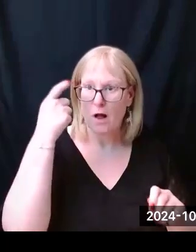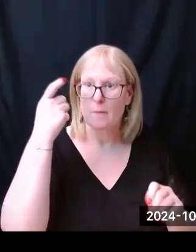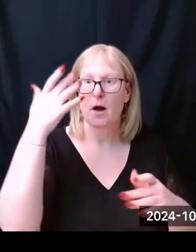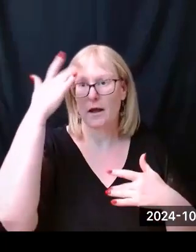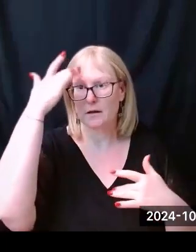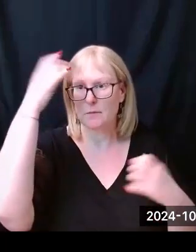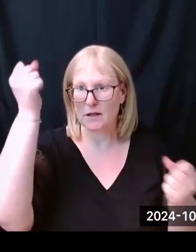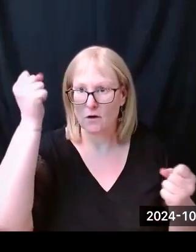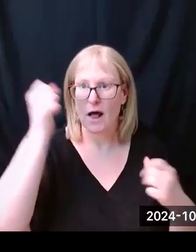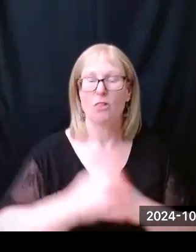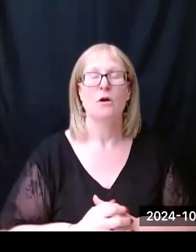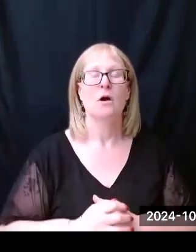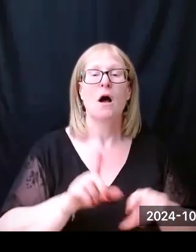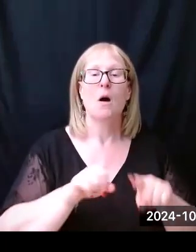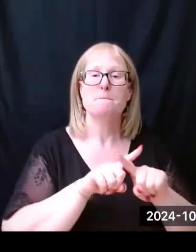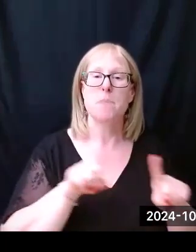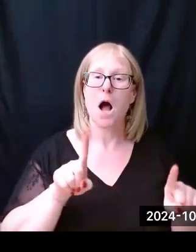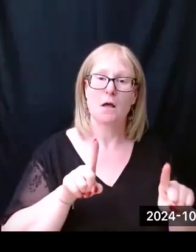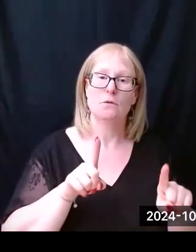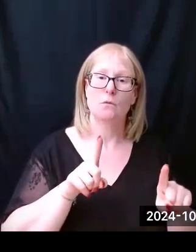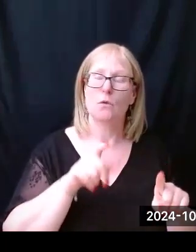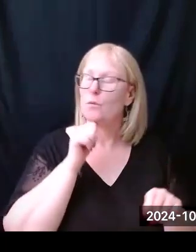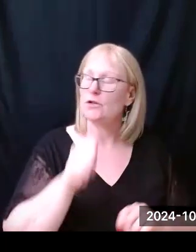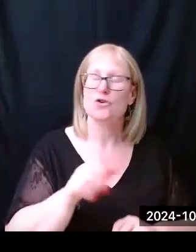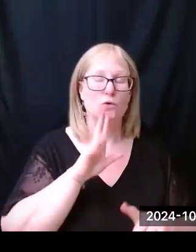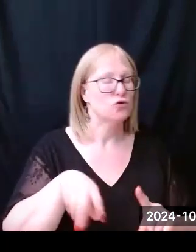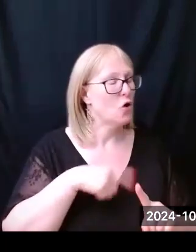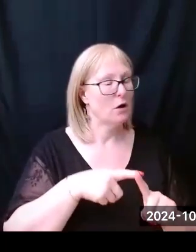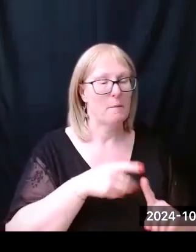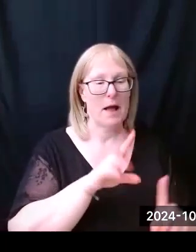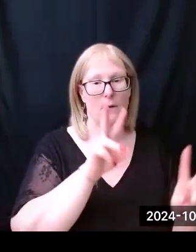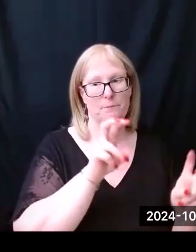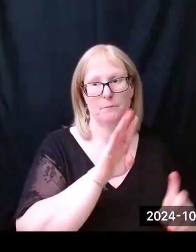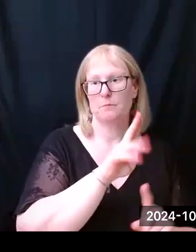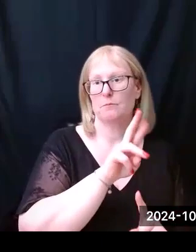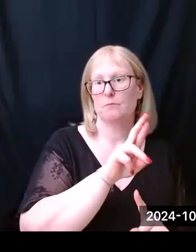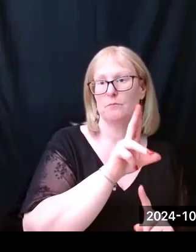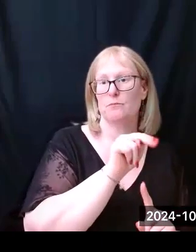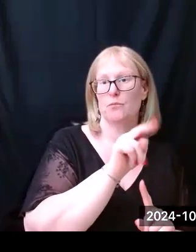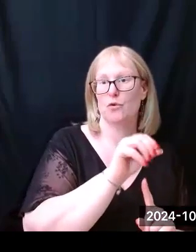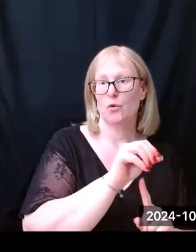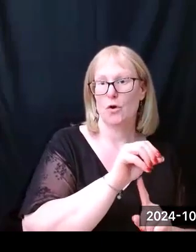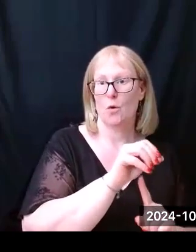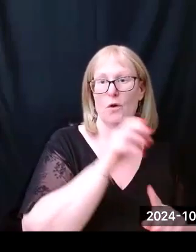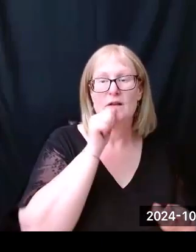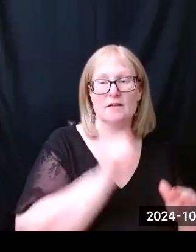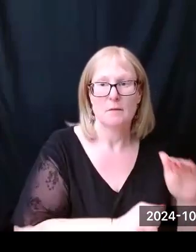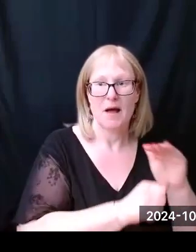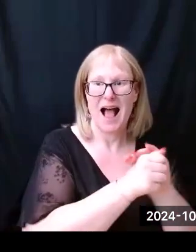And the problem is, is when we don't talk about Bruno, Tio Bruno ends up hiding in the attic and making friends with rats.